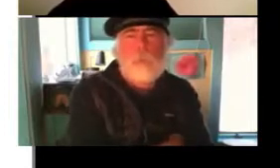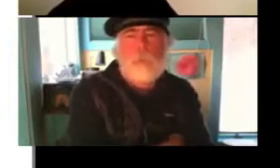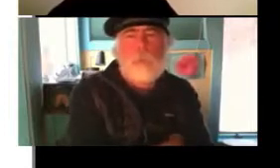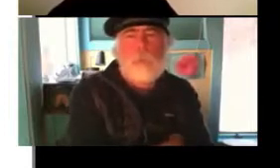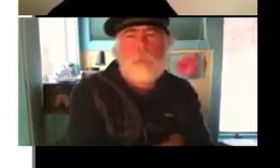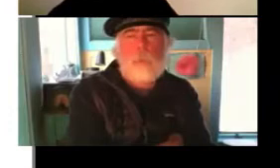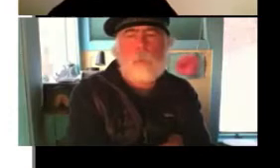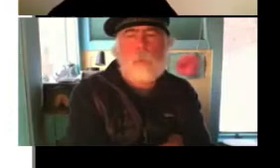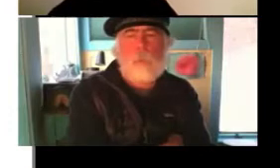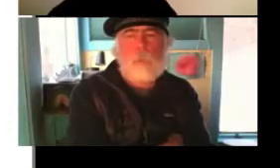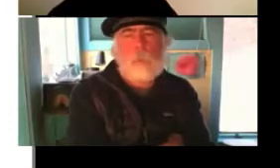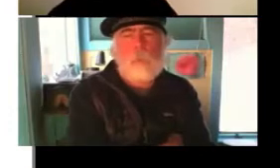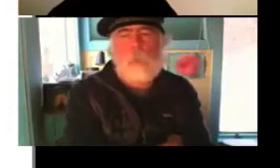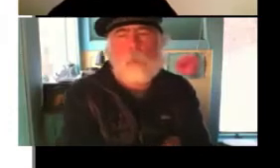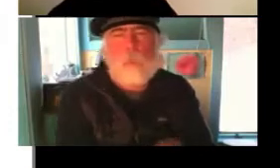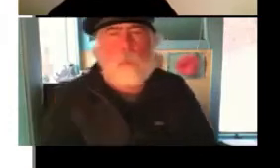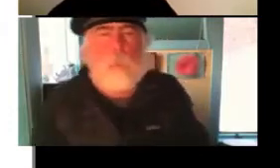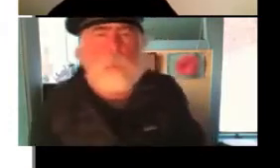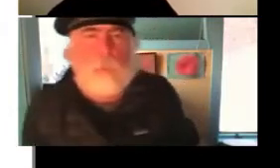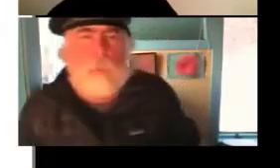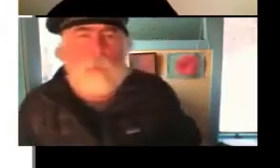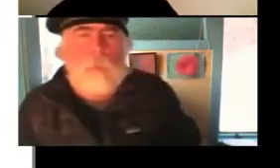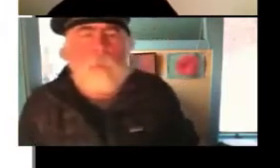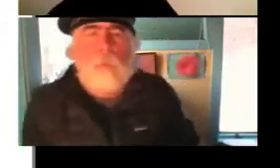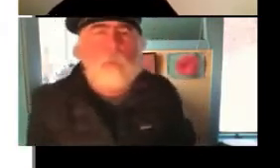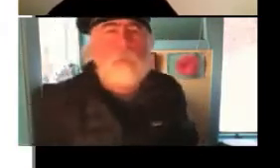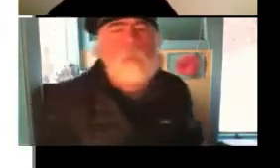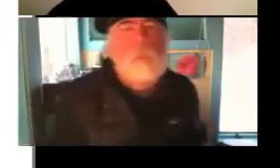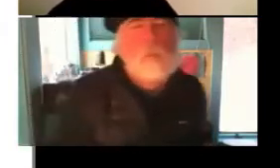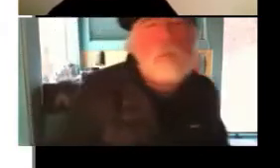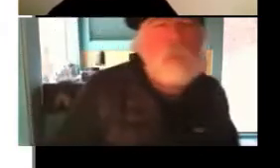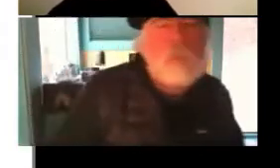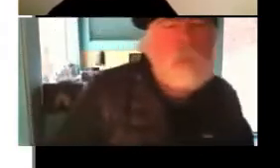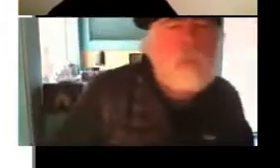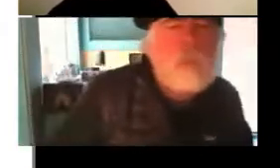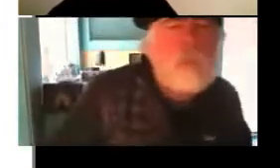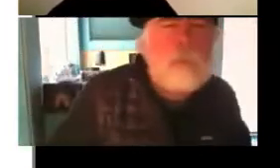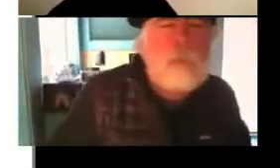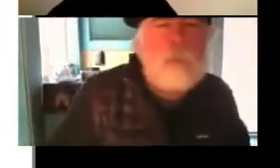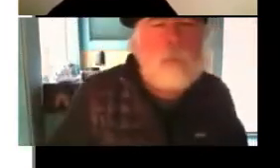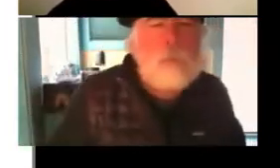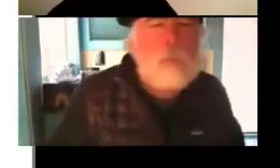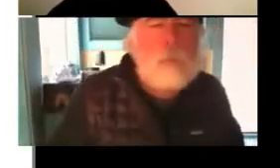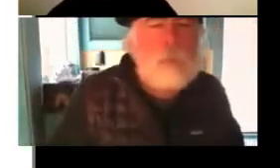it wants me to find, here. So I'll click on Open,